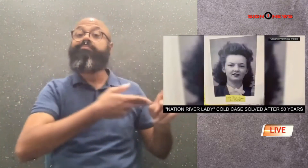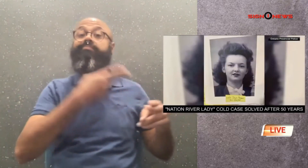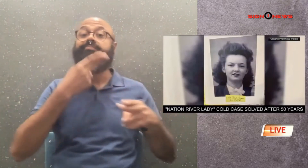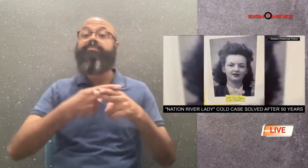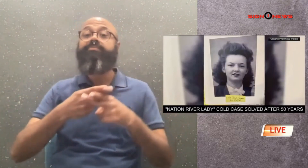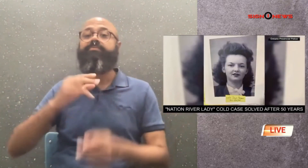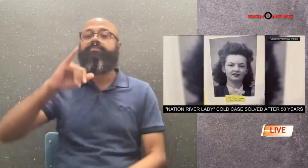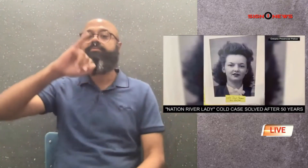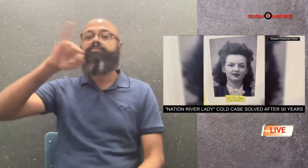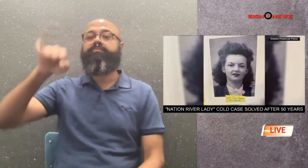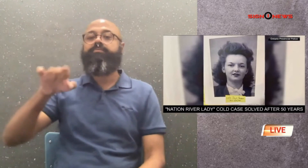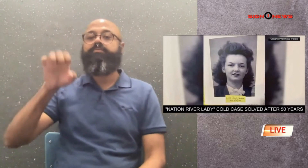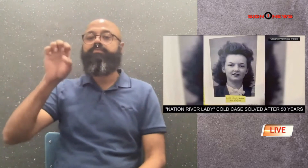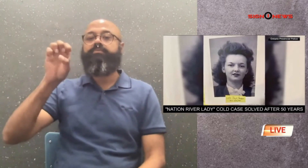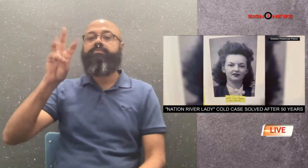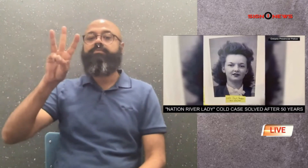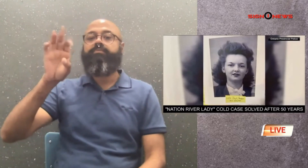She is Jewel Lala Langford,